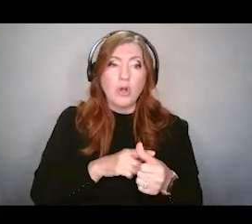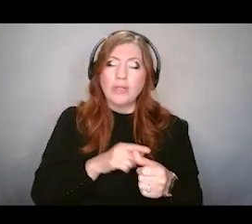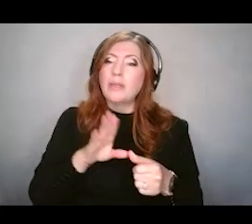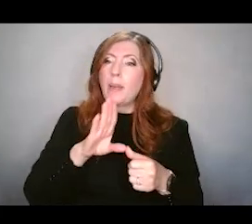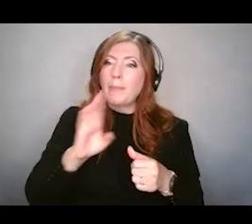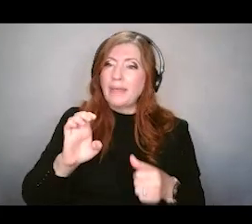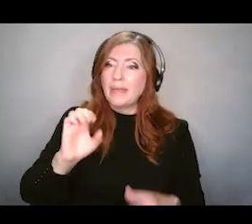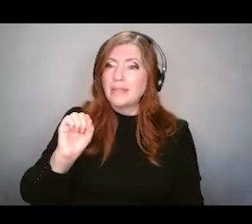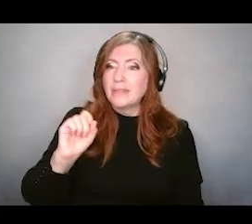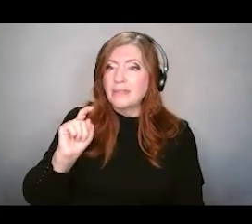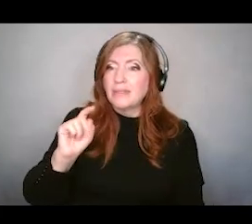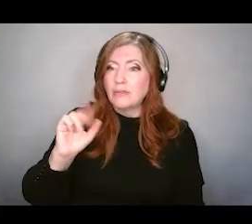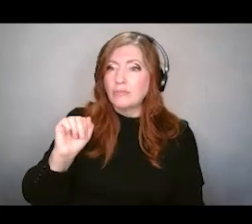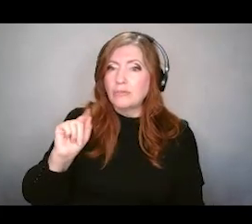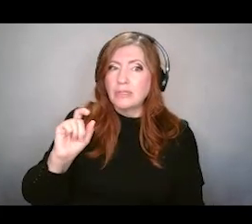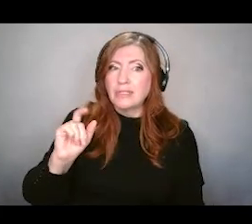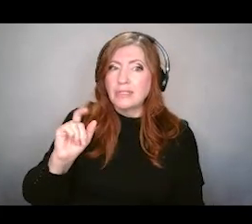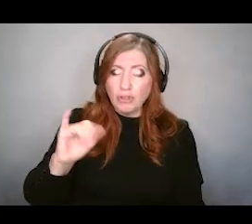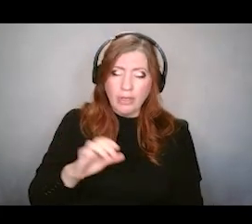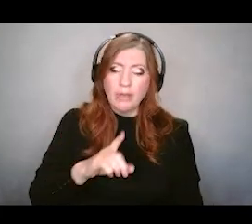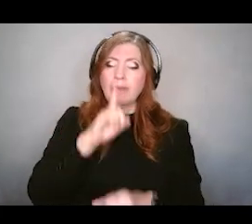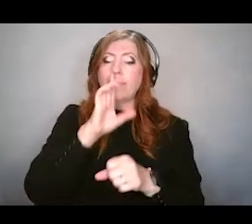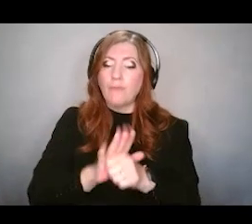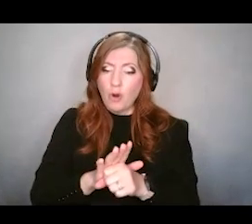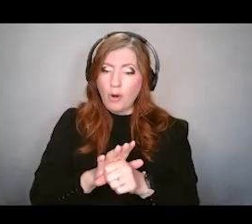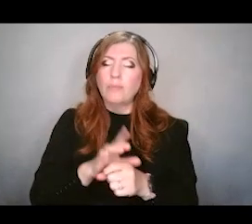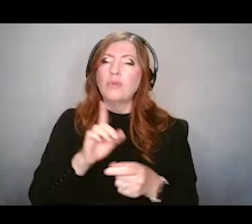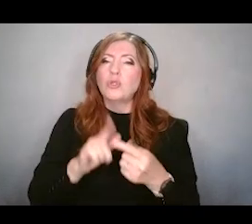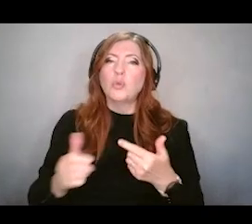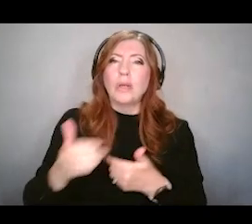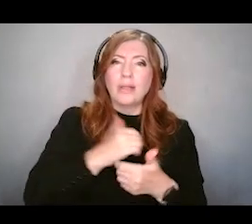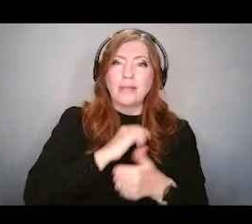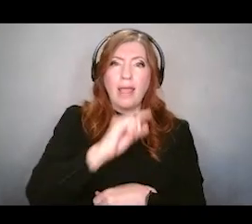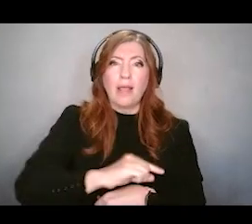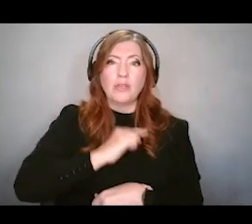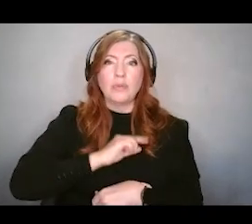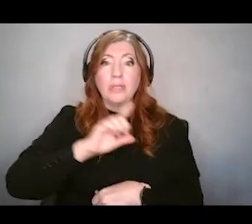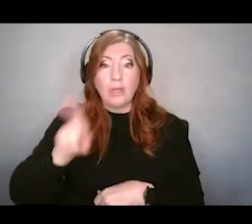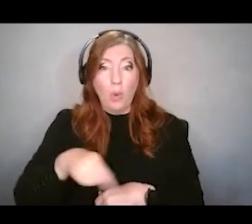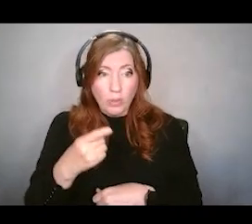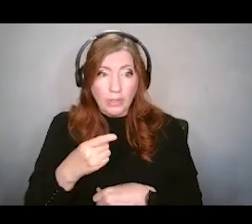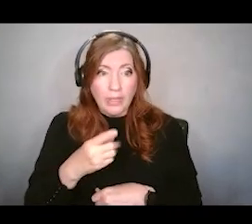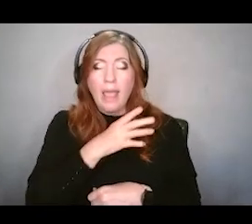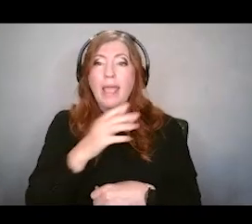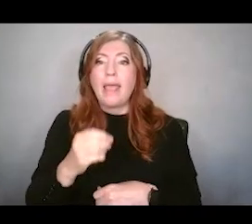what you need to confirm eligibility and deliver individualized services. It’s easy